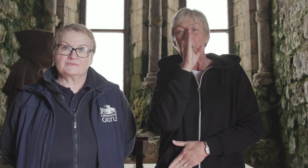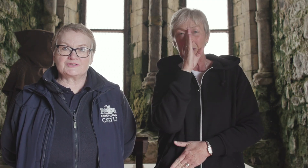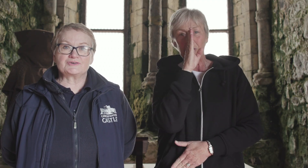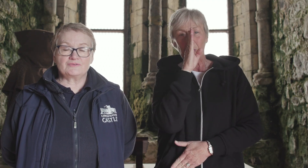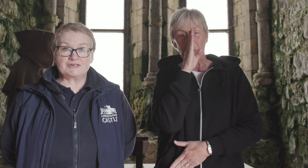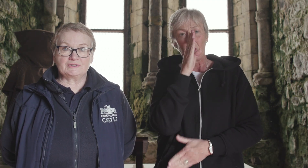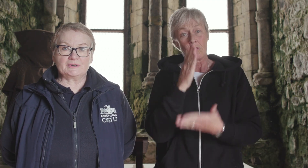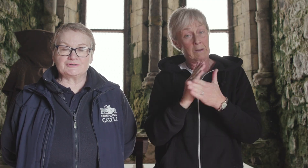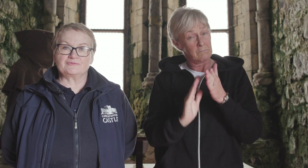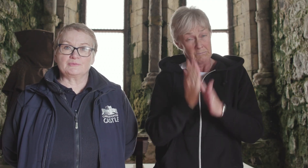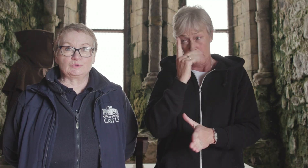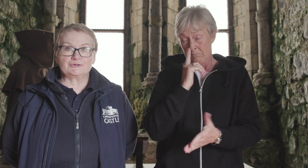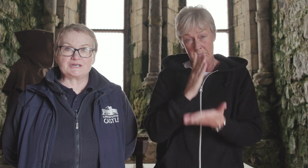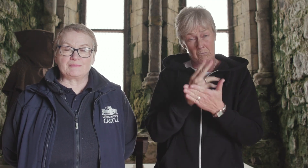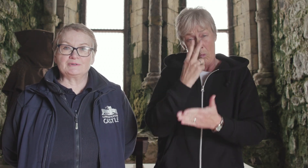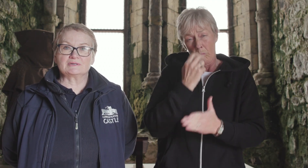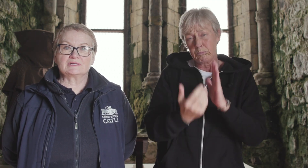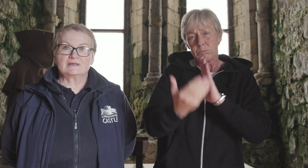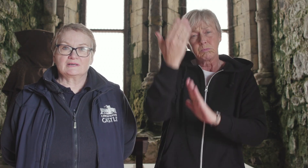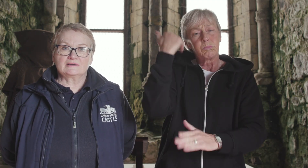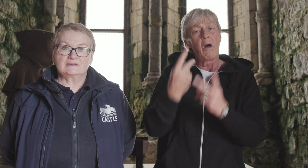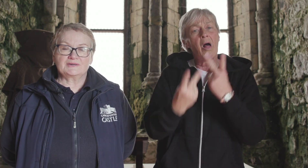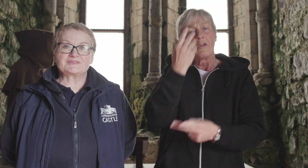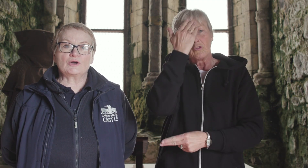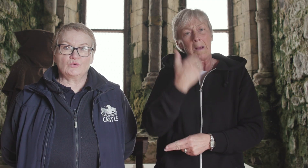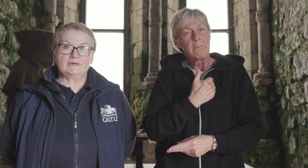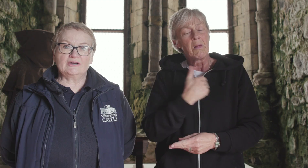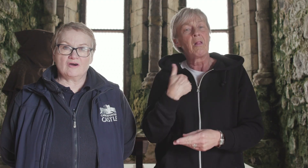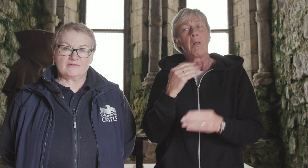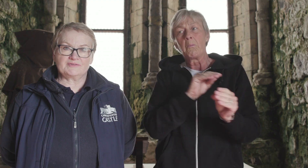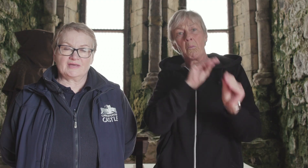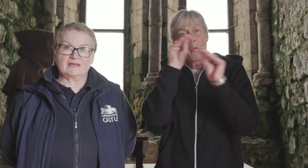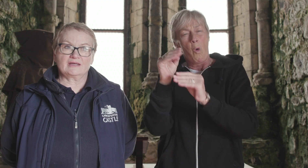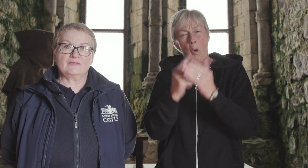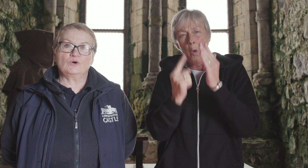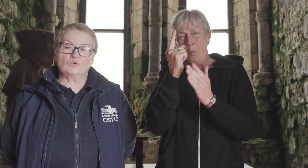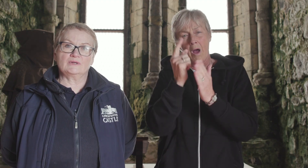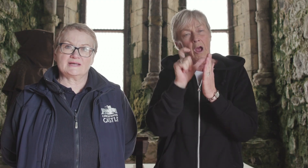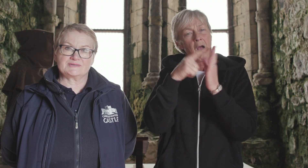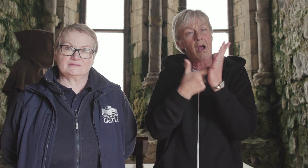This is an original window from an older chapel and is the only carved thing in the whole castle.